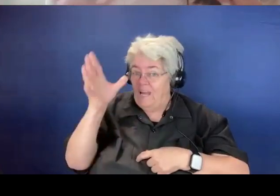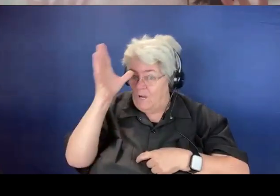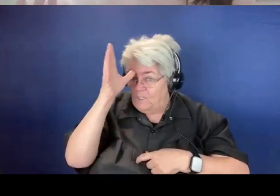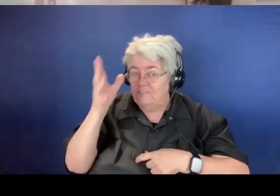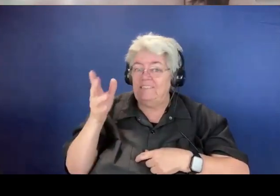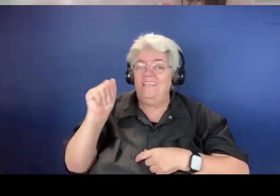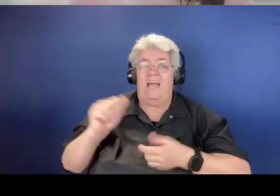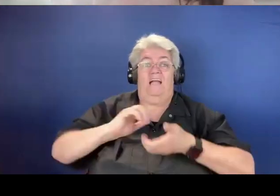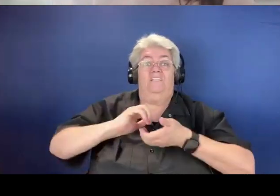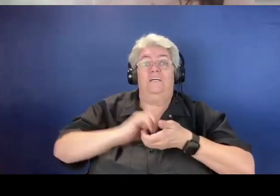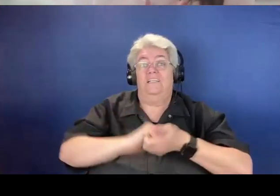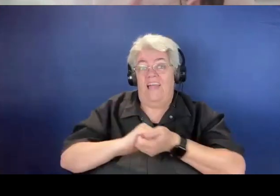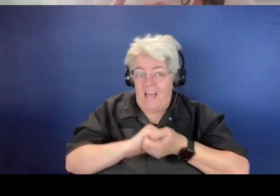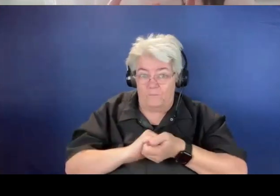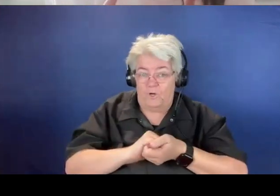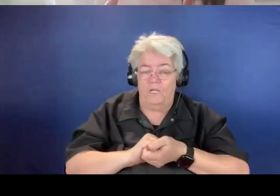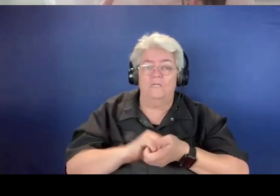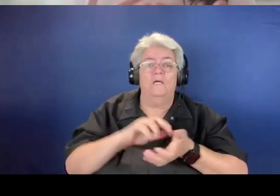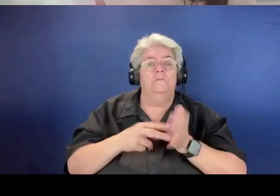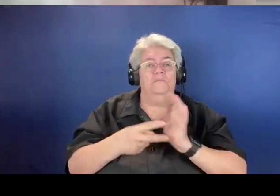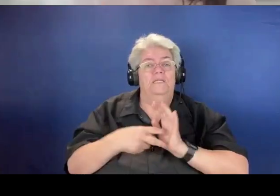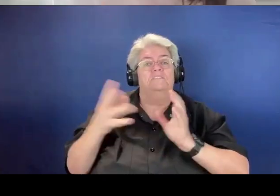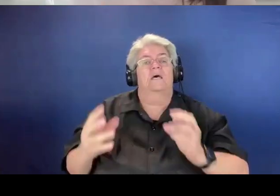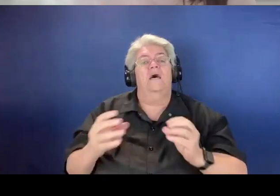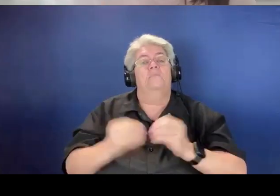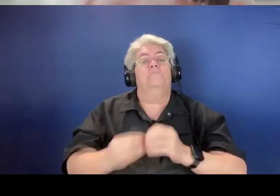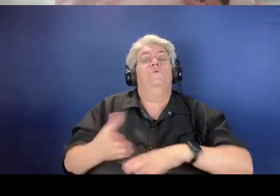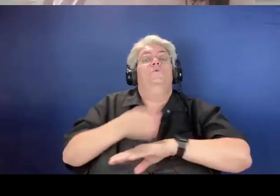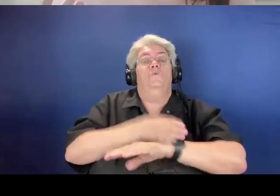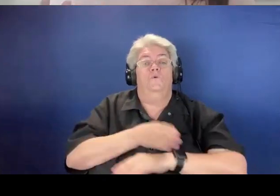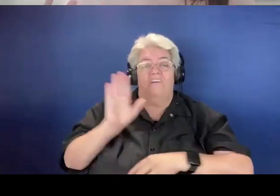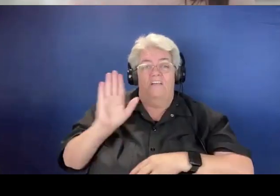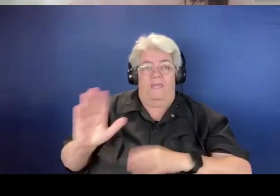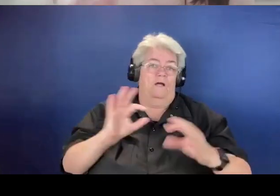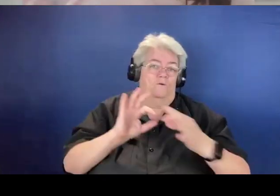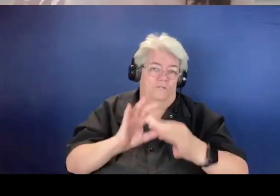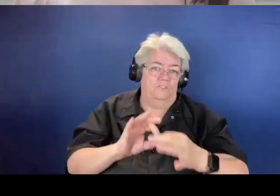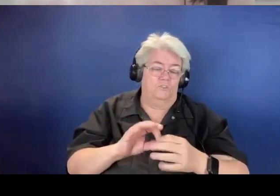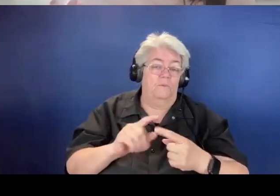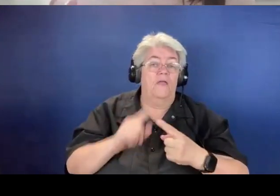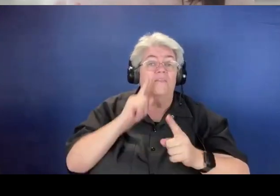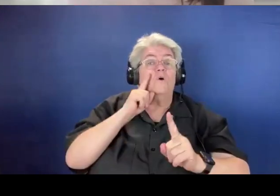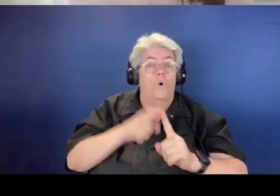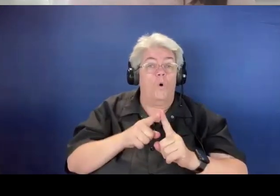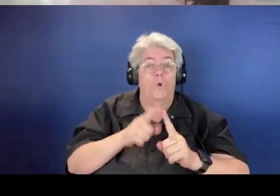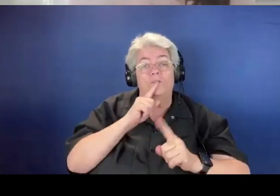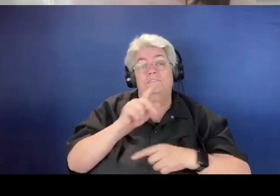So, remember that our goal is to facilitate positive interactions in a language rich natural environment.